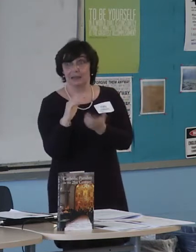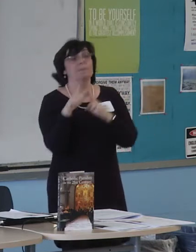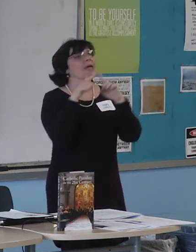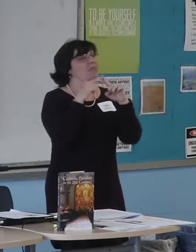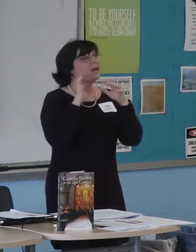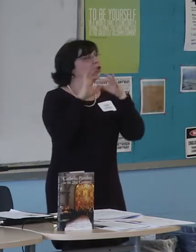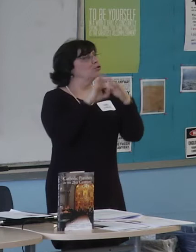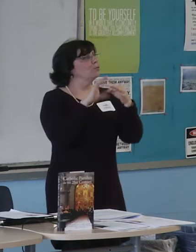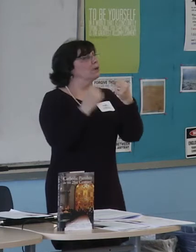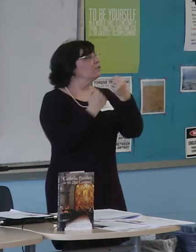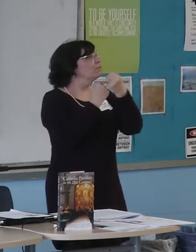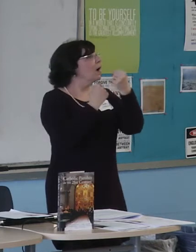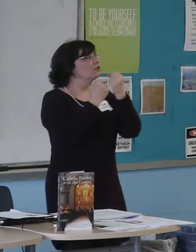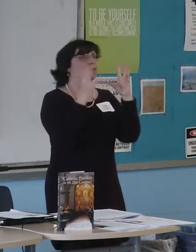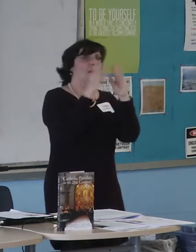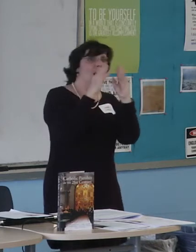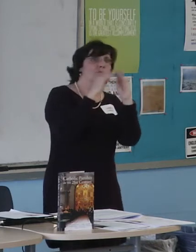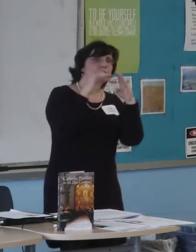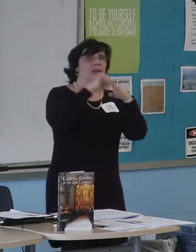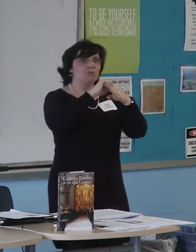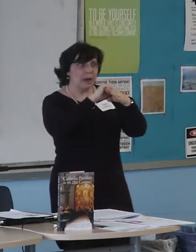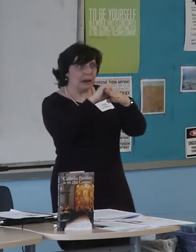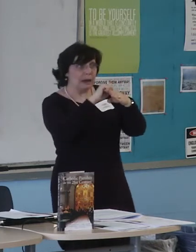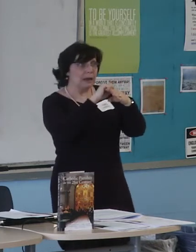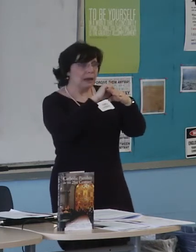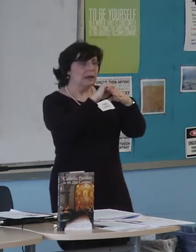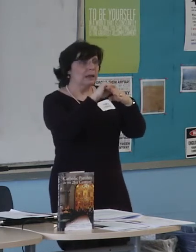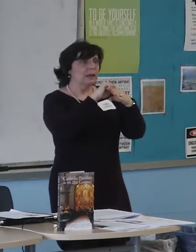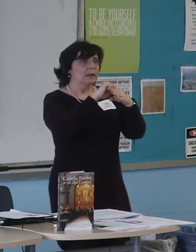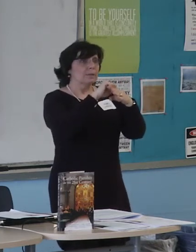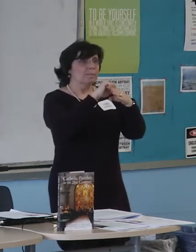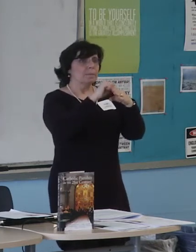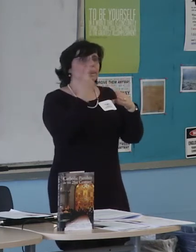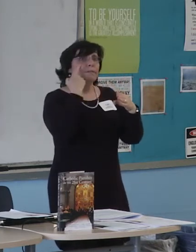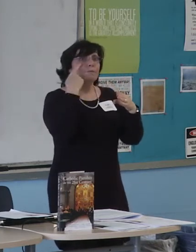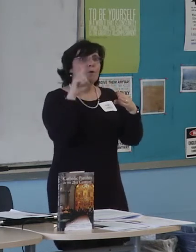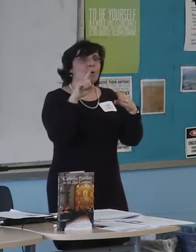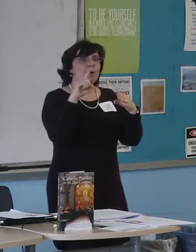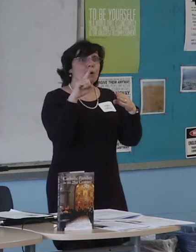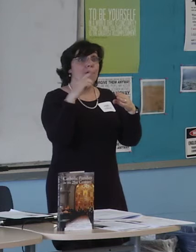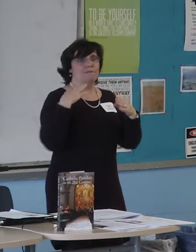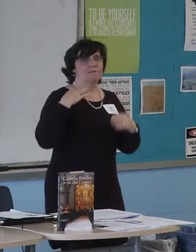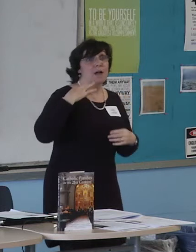terms of sponsoring conferences and training the for volunteers or employees